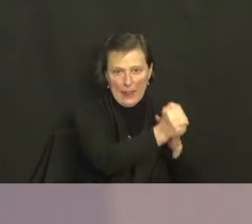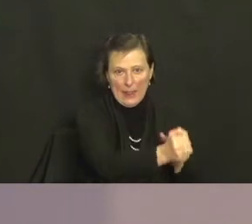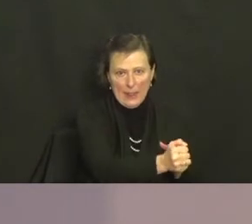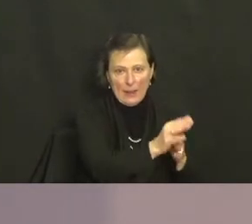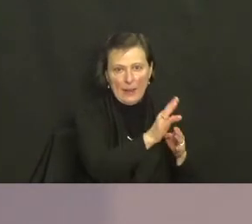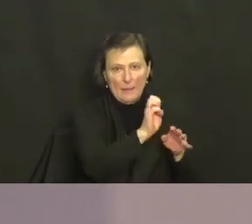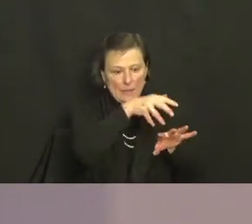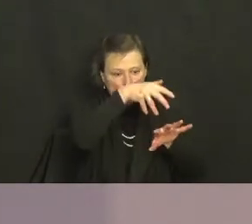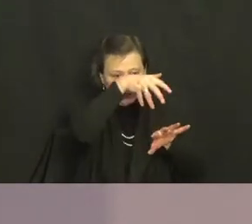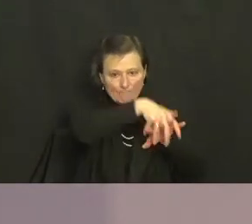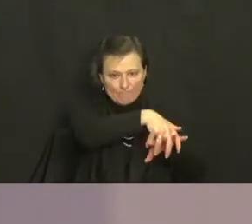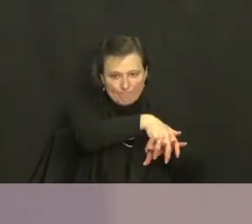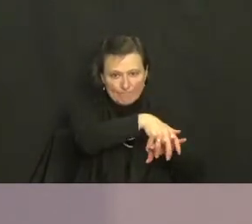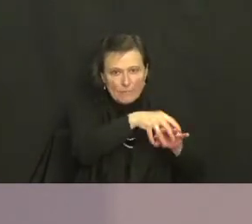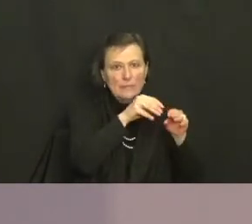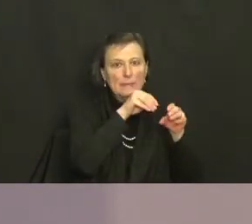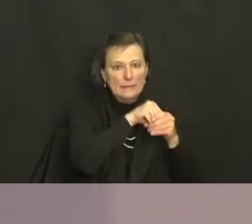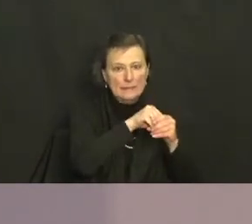in love, agape love.